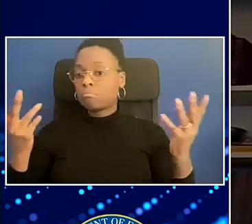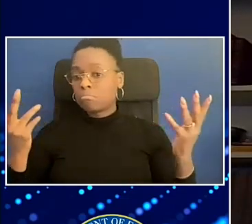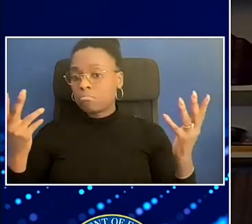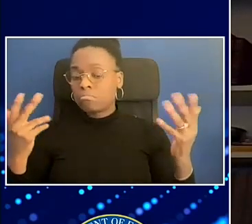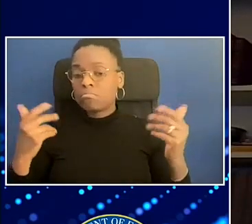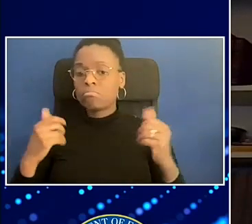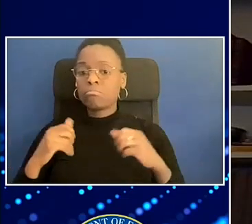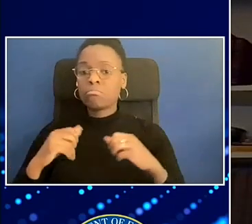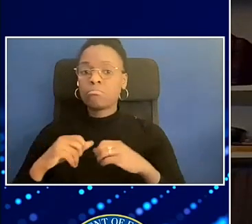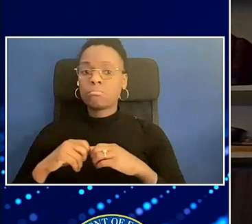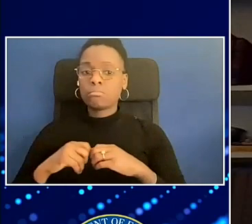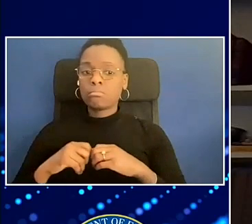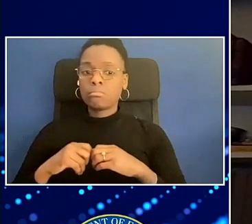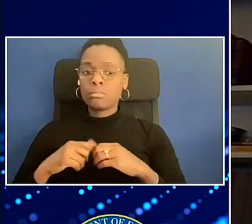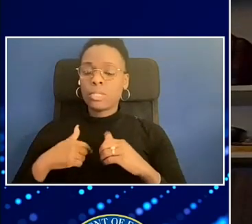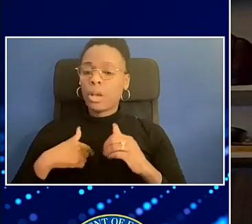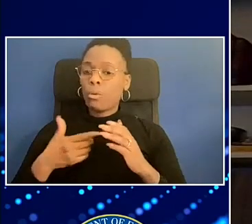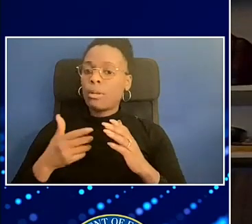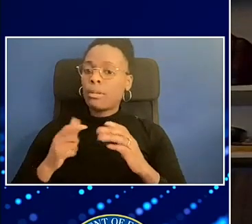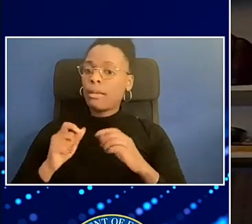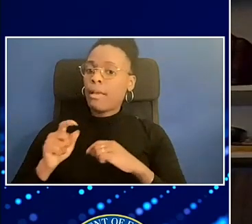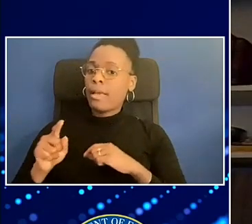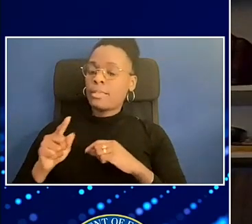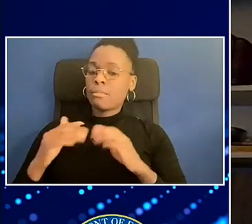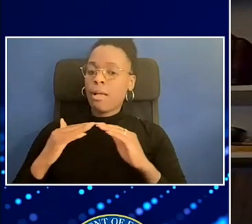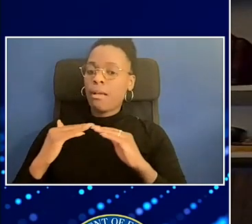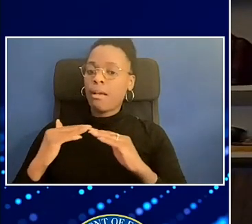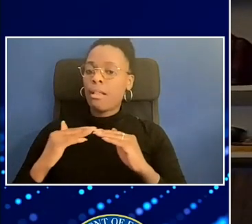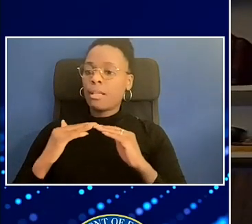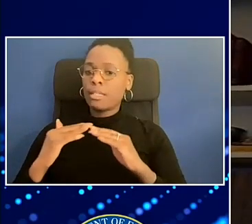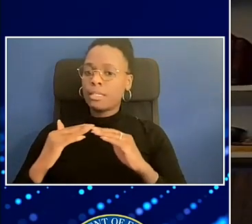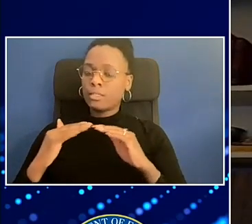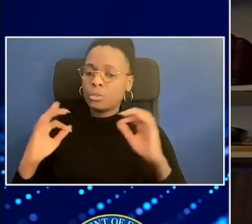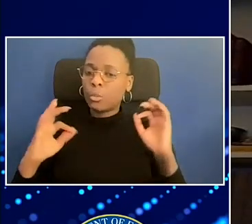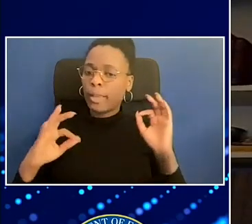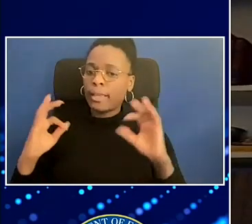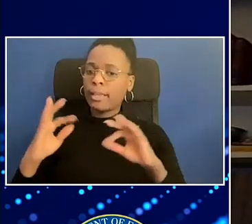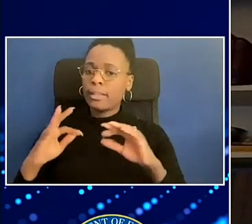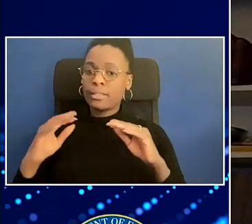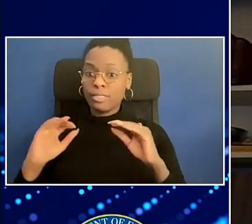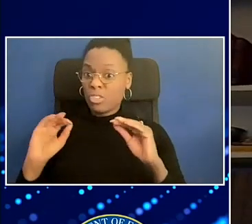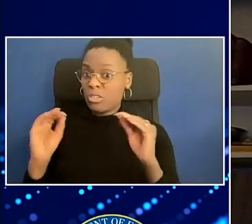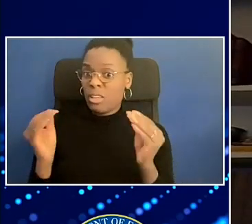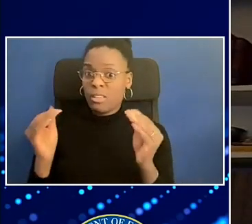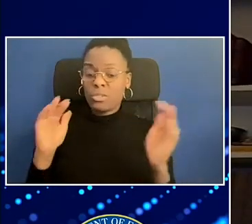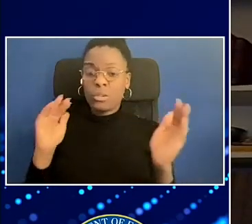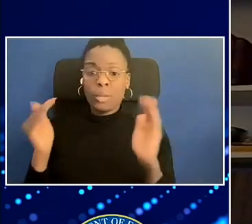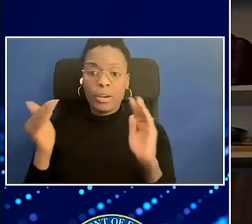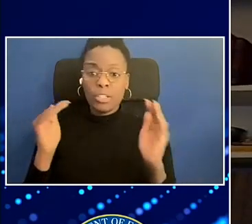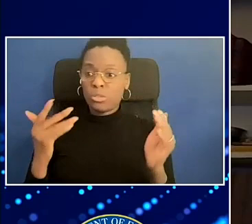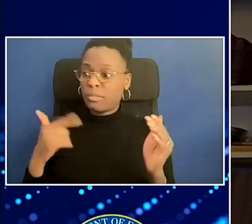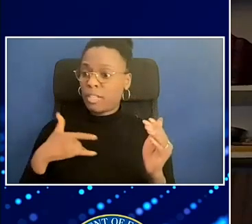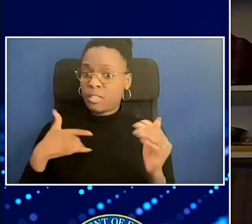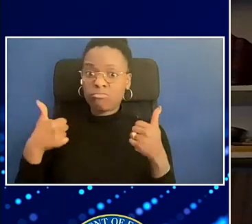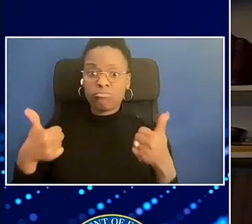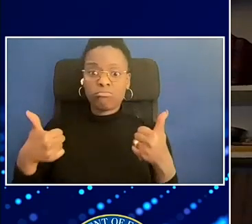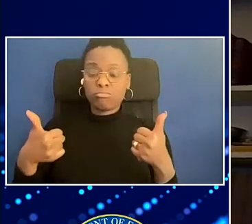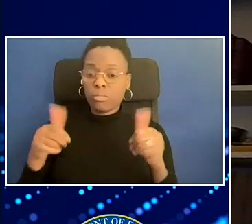ask my colleagues to weigh in. If there truly is nothing to compare it to, then I think that you've done your job. However, I- we do have to point out